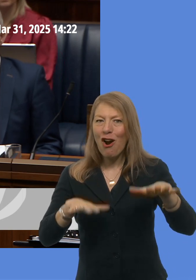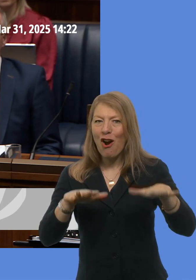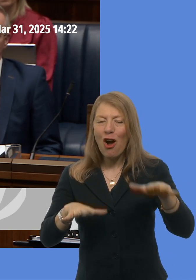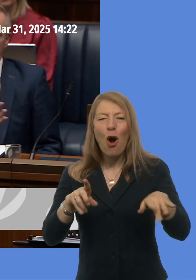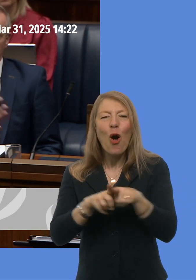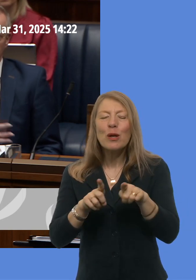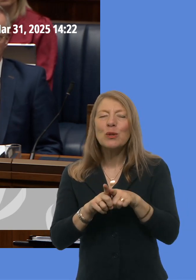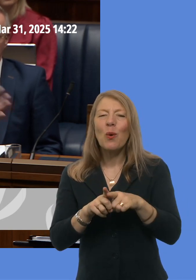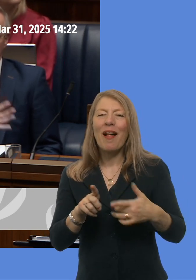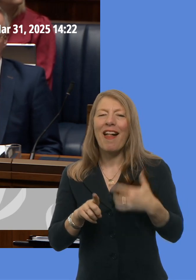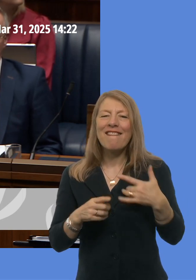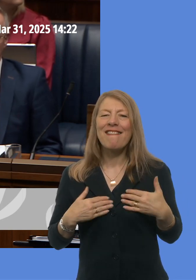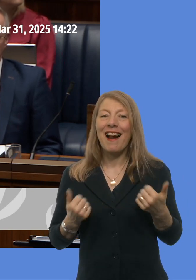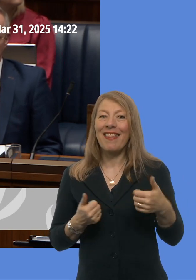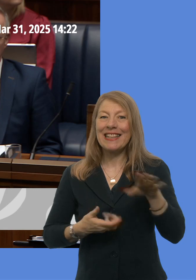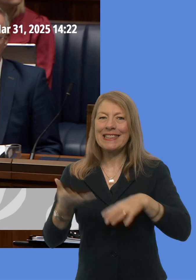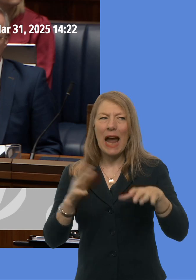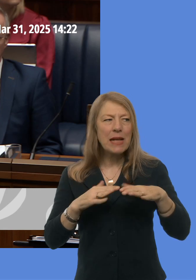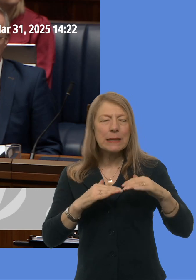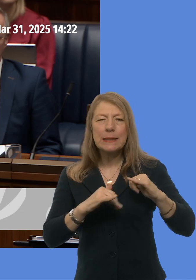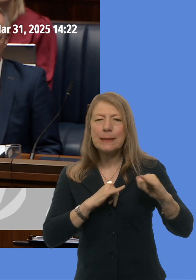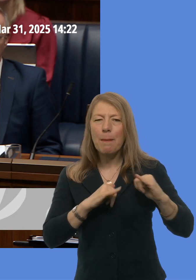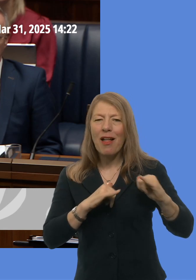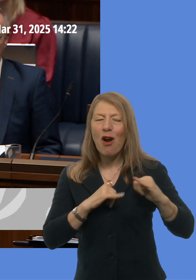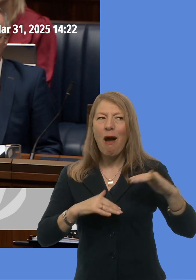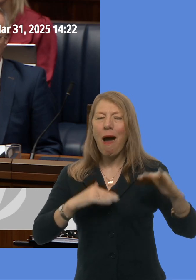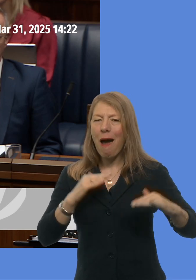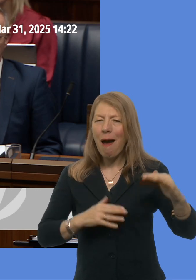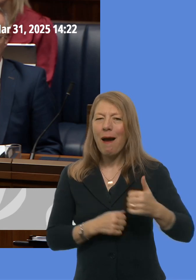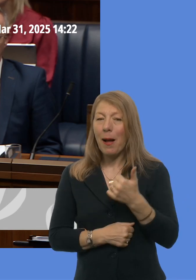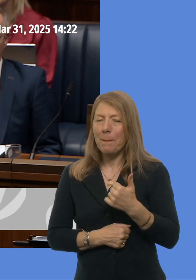to-state level is one that could produce